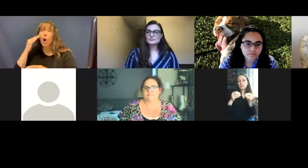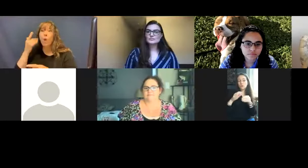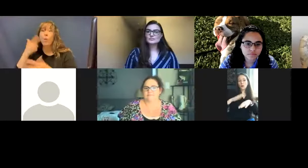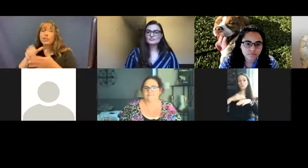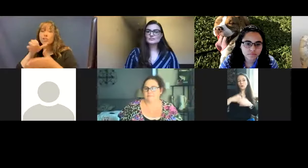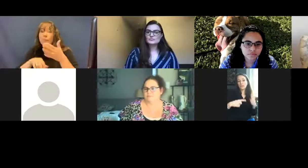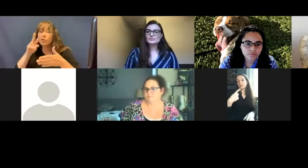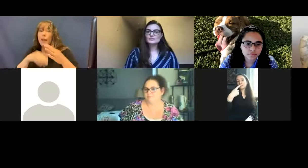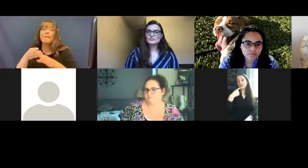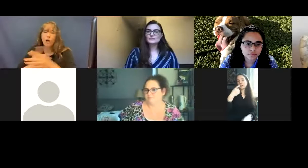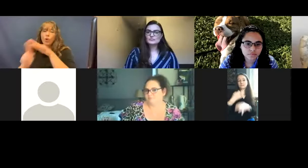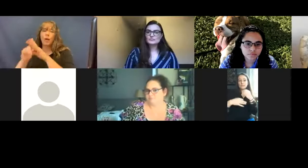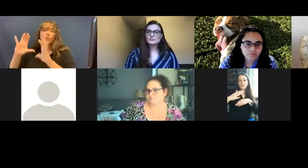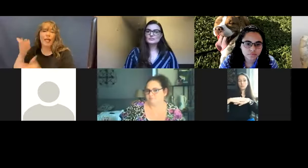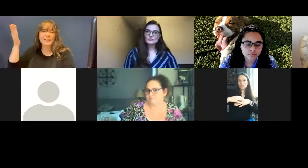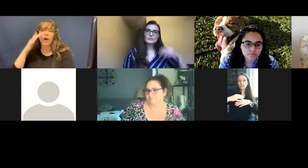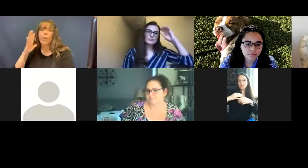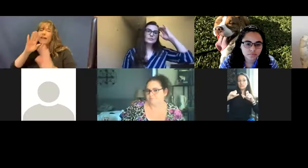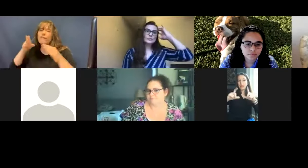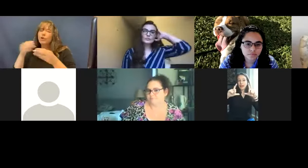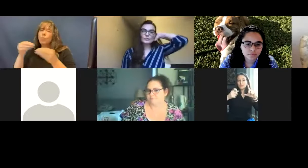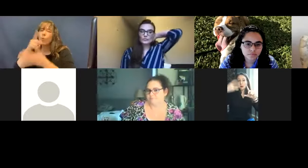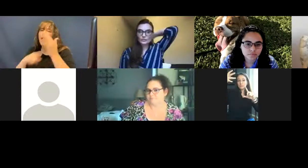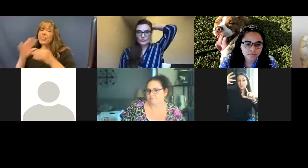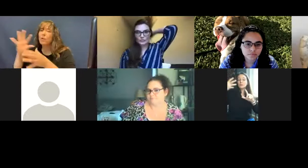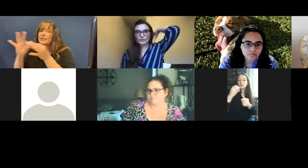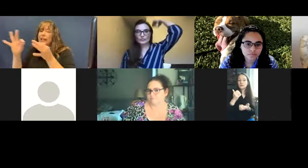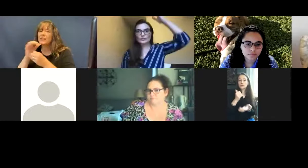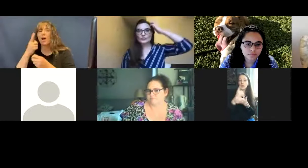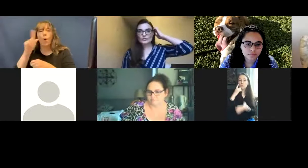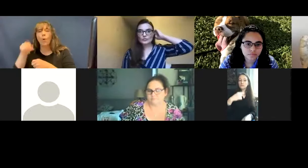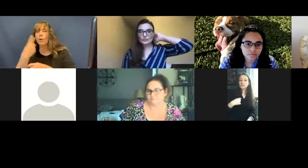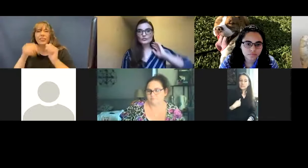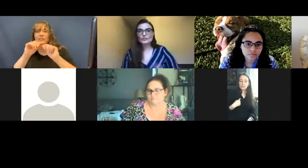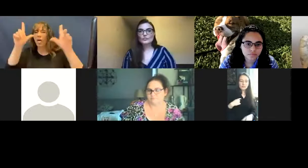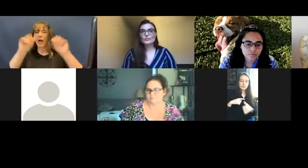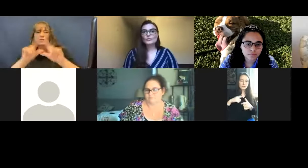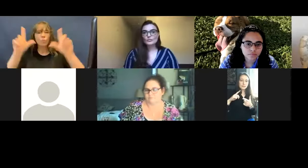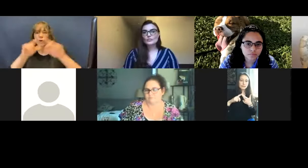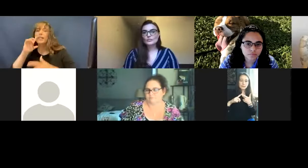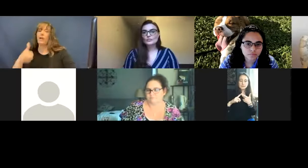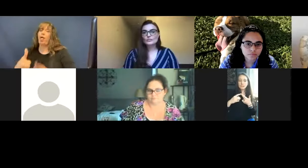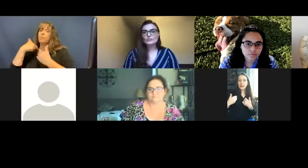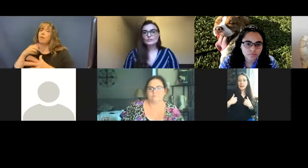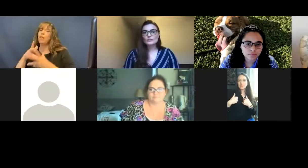more on what they were saying instead of what the slides popped up was helpful for me. Having